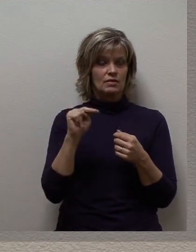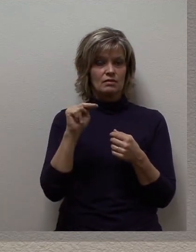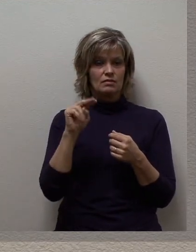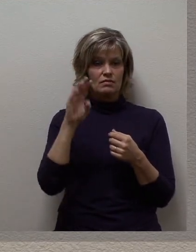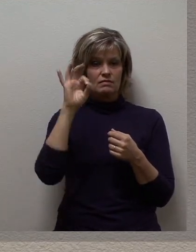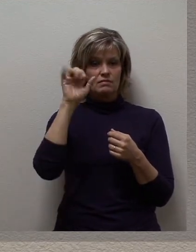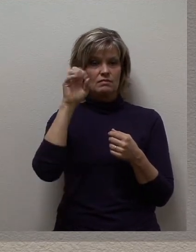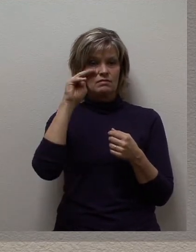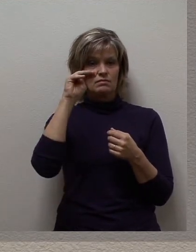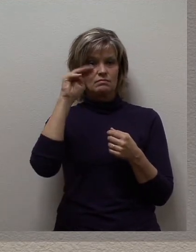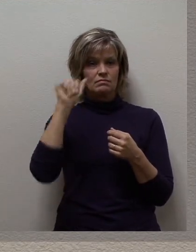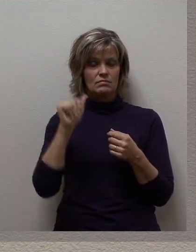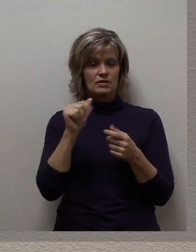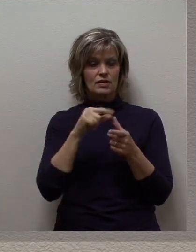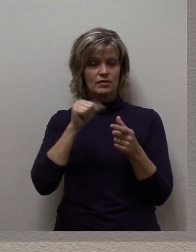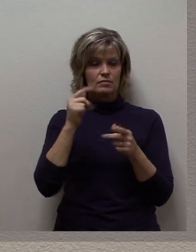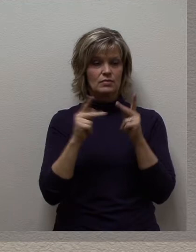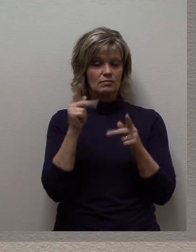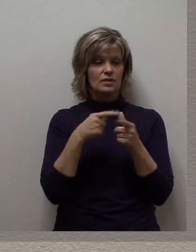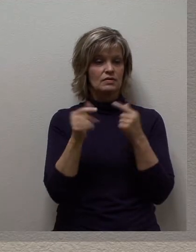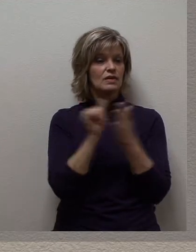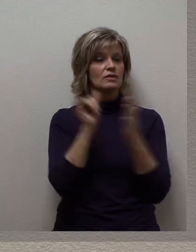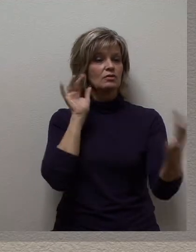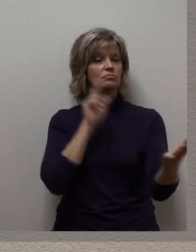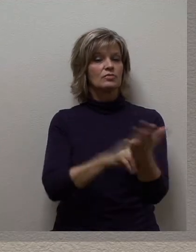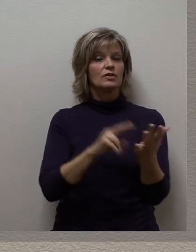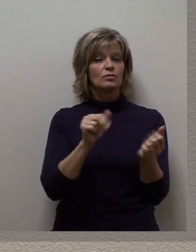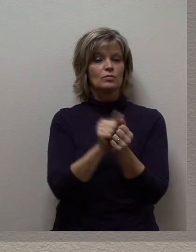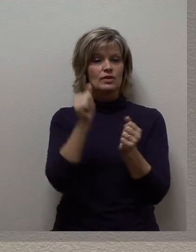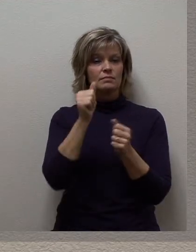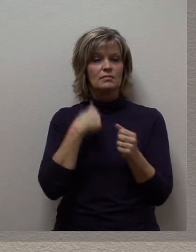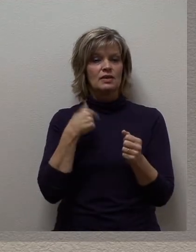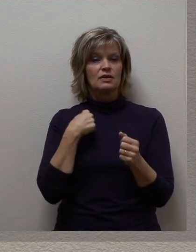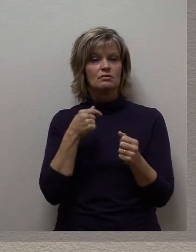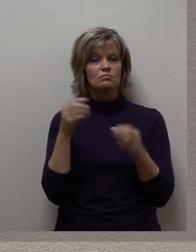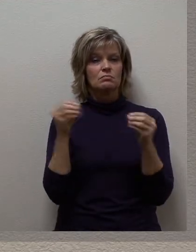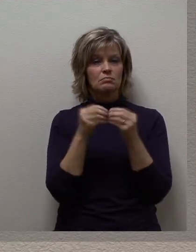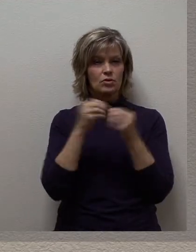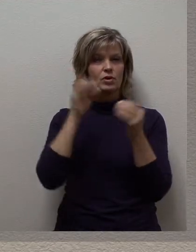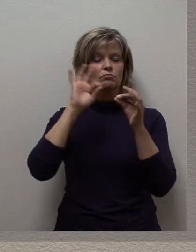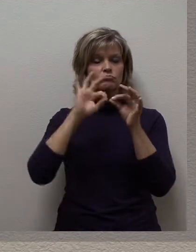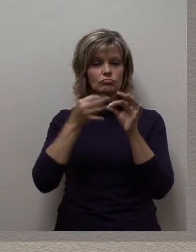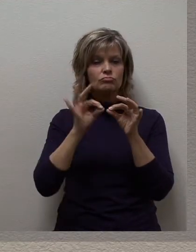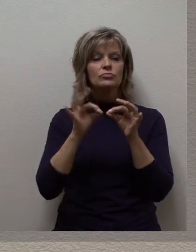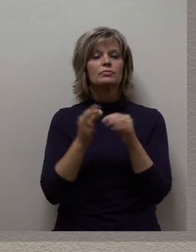they were interested in contracting with me to do more interpreting, being available